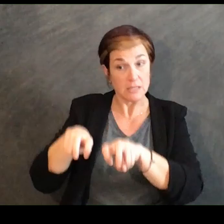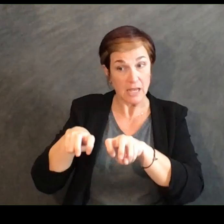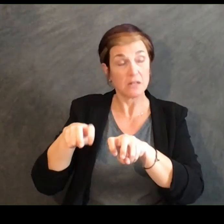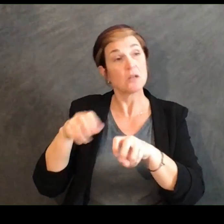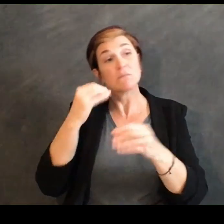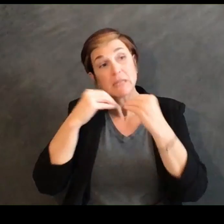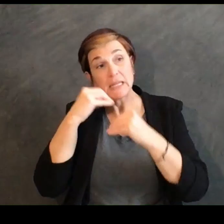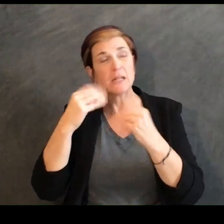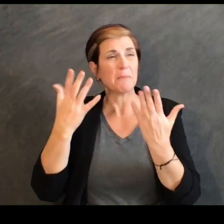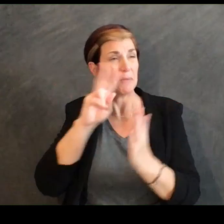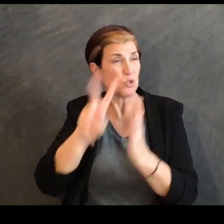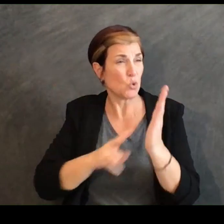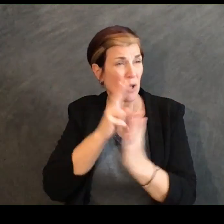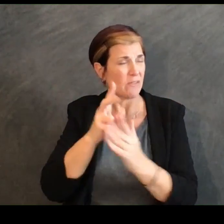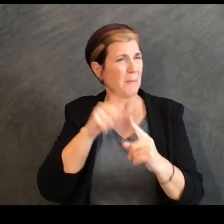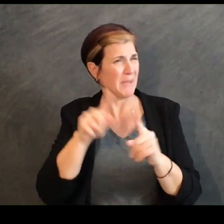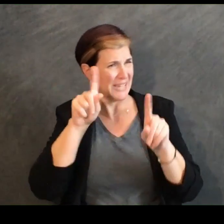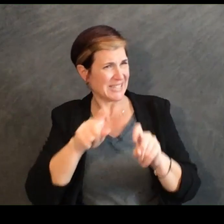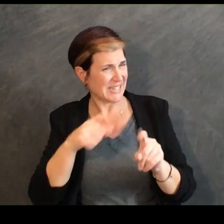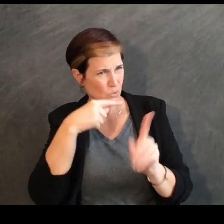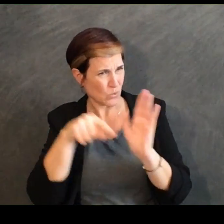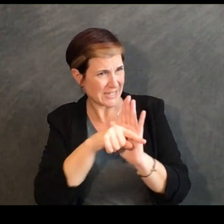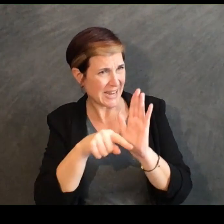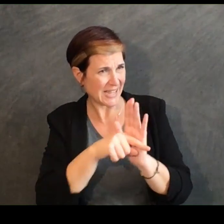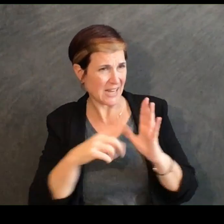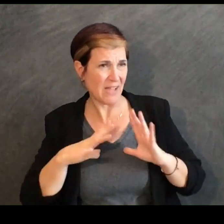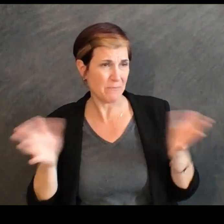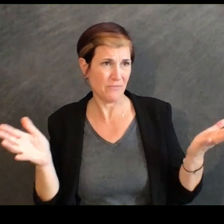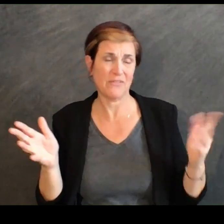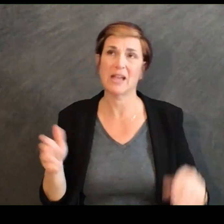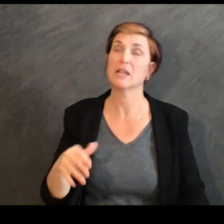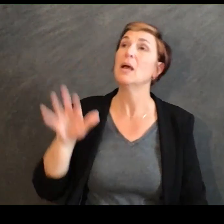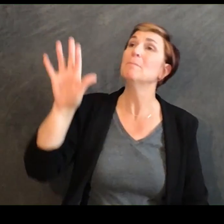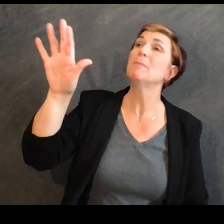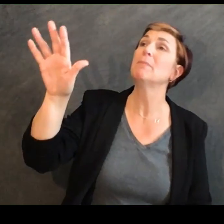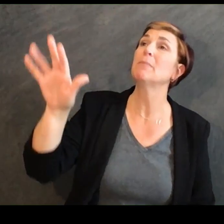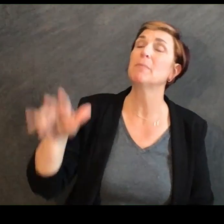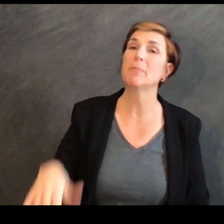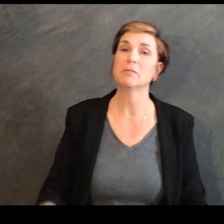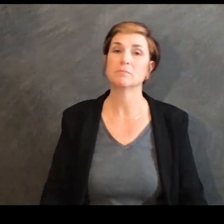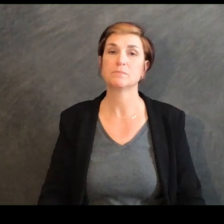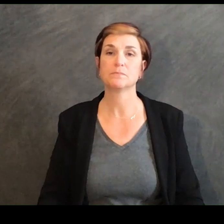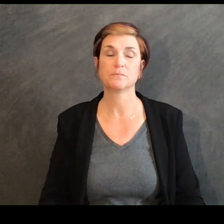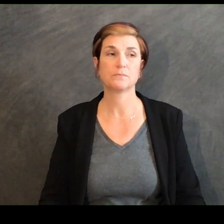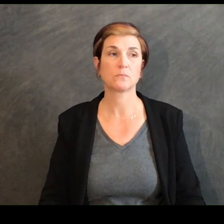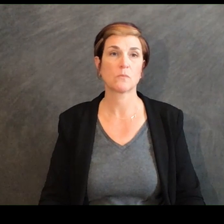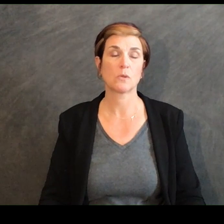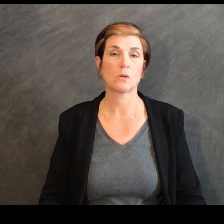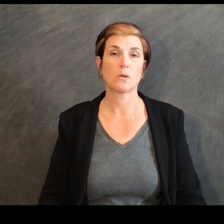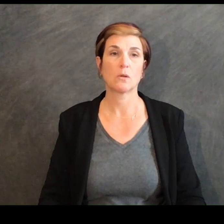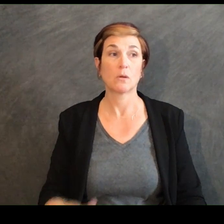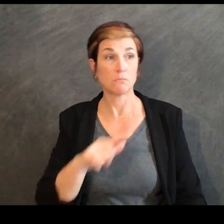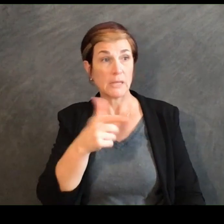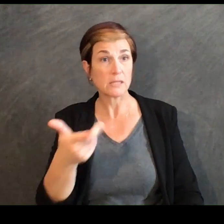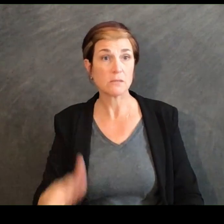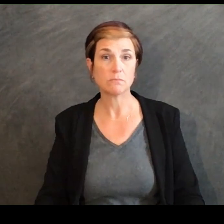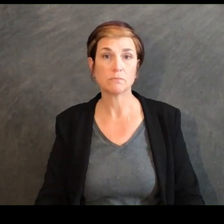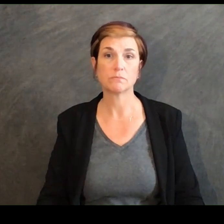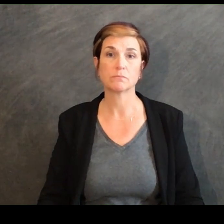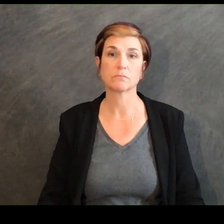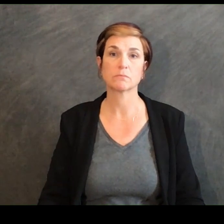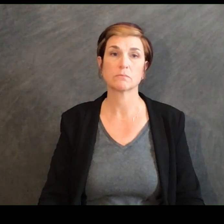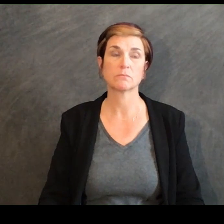good it's just a matter of it's good and go ahead please I would say if you stay